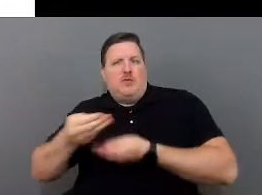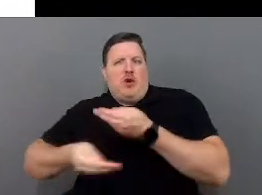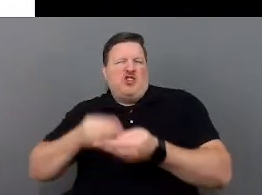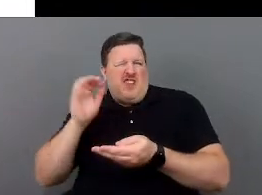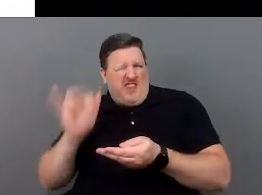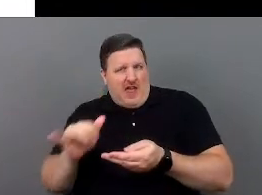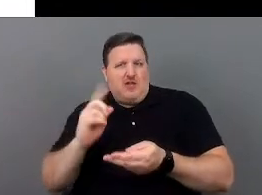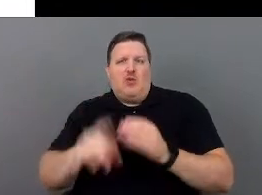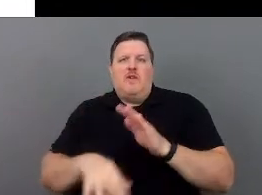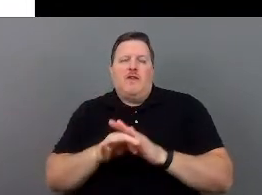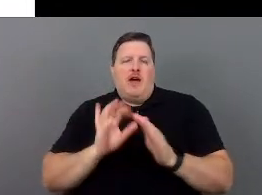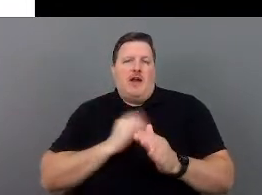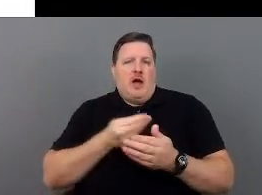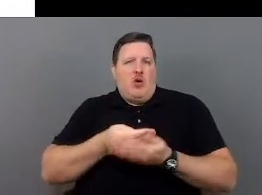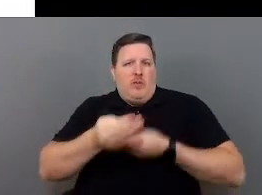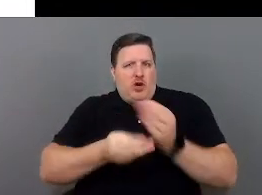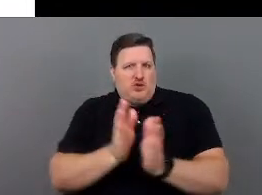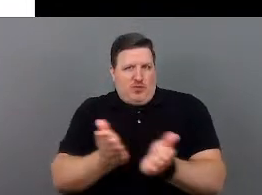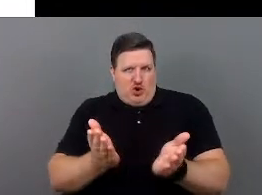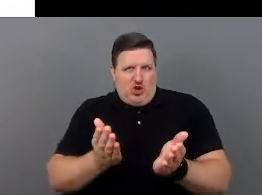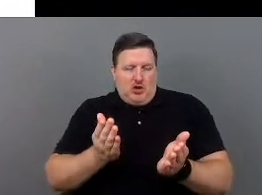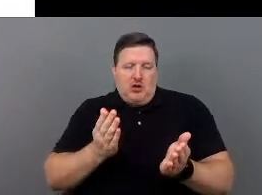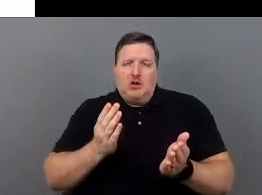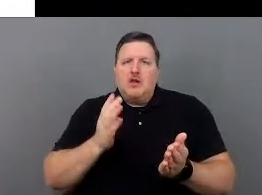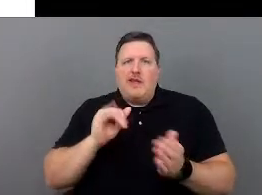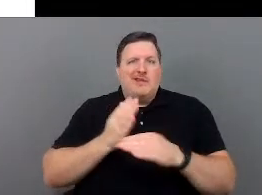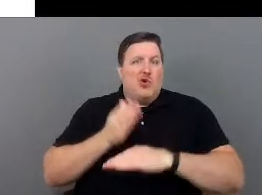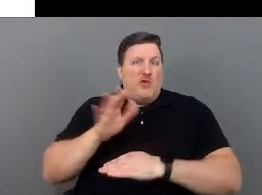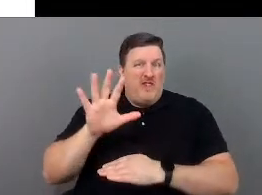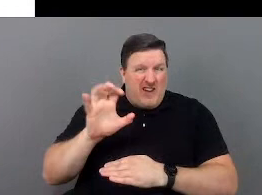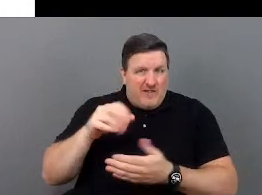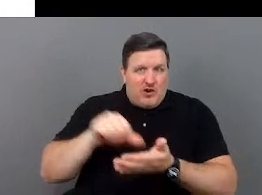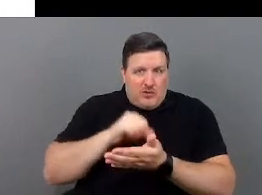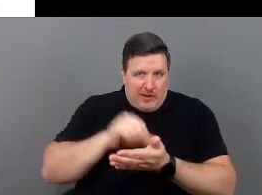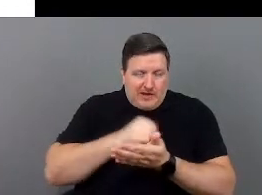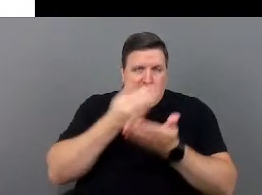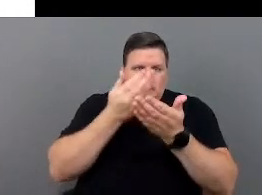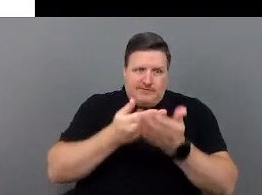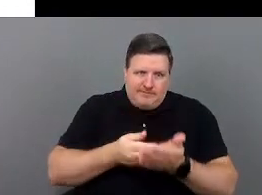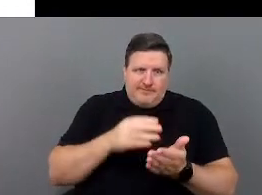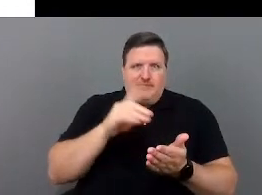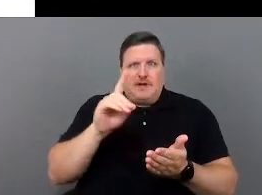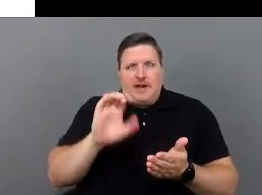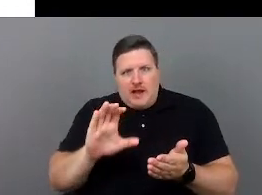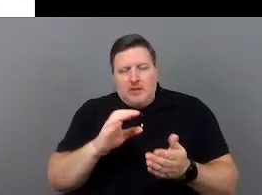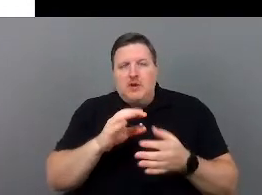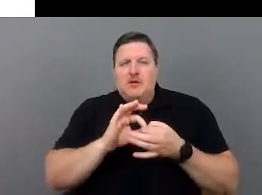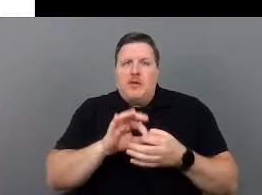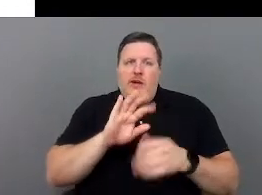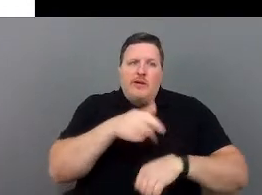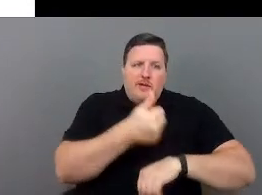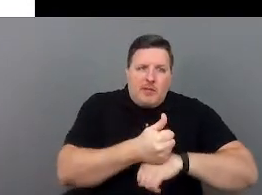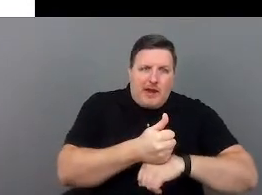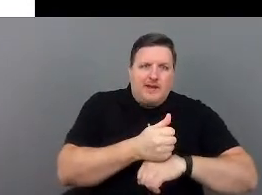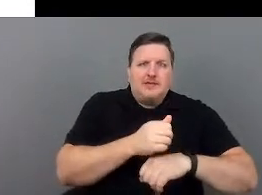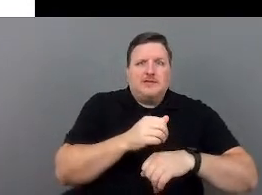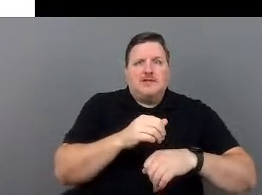GOV/GOVERNMENT/BUDGET, THAT'S WHERE YOU WILL FIND OUR BUDGET OVER 500 PAGES OF DOCUMENTATION ABOUT THE BASE BUDGET, THE CURRENT PROGRAMS OF THE